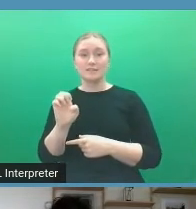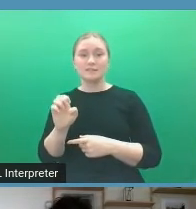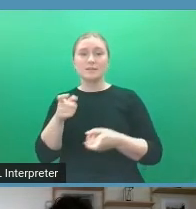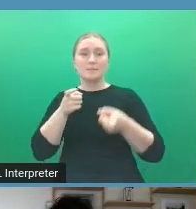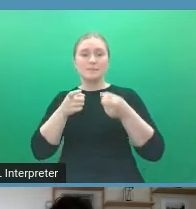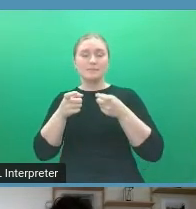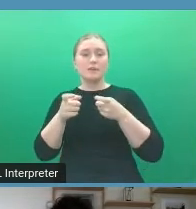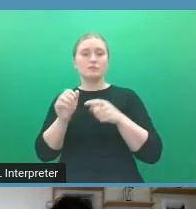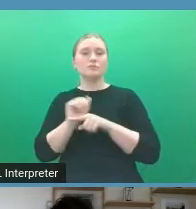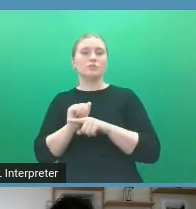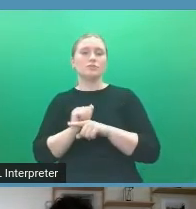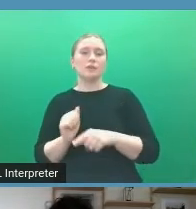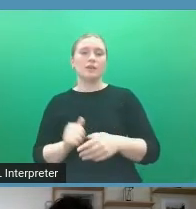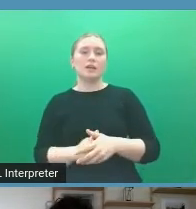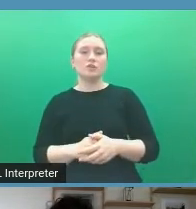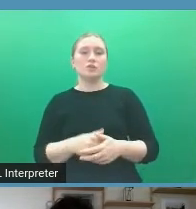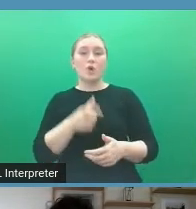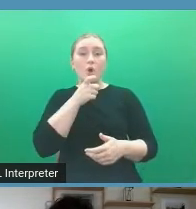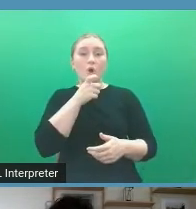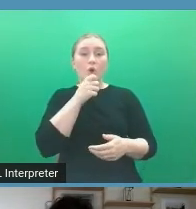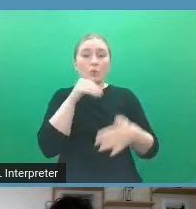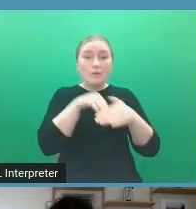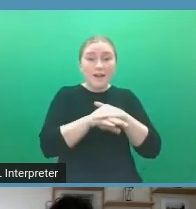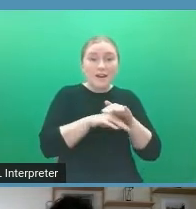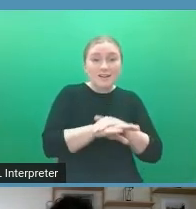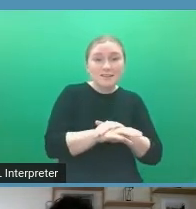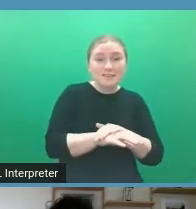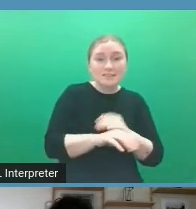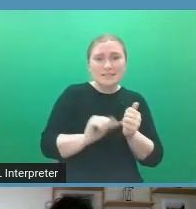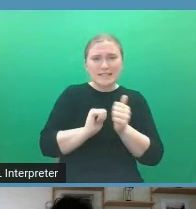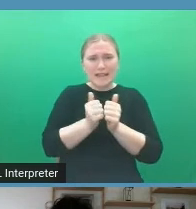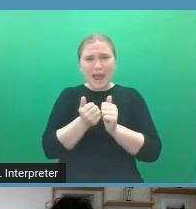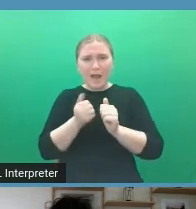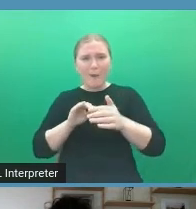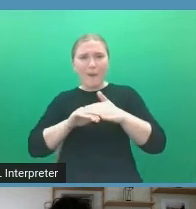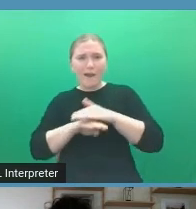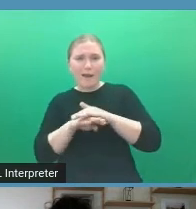who can access things, how people go about accessing things within our collection,